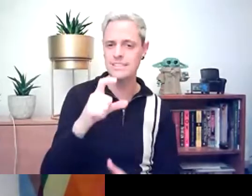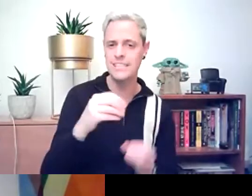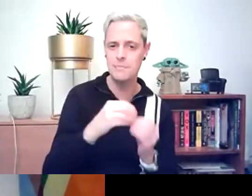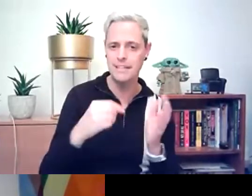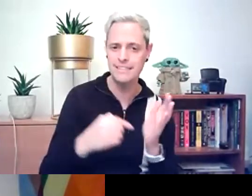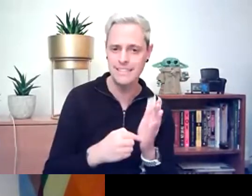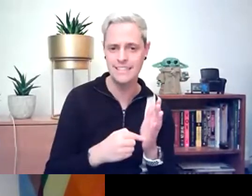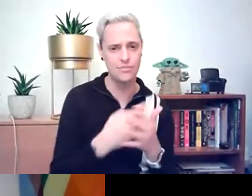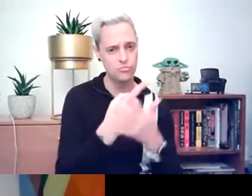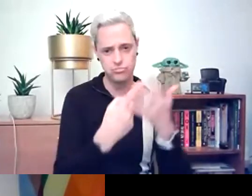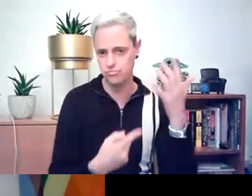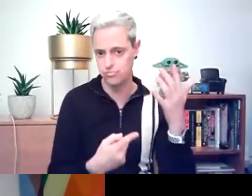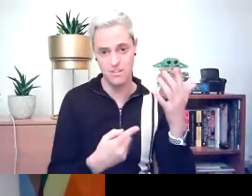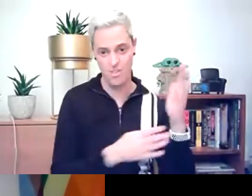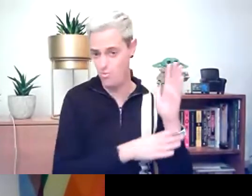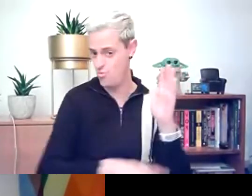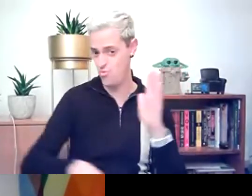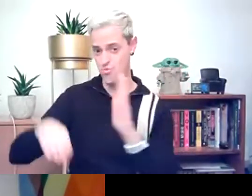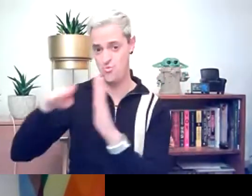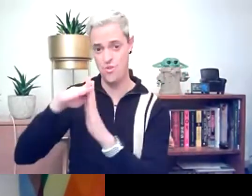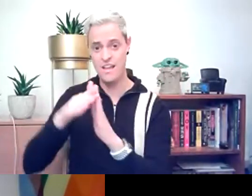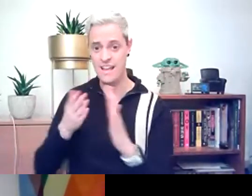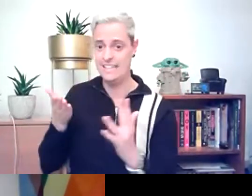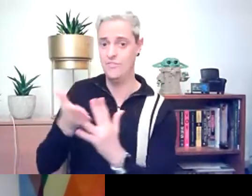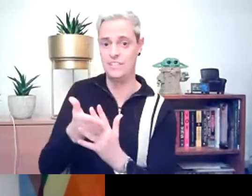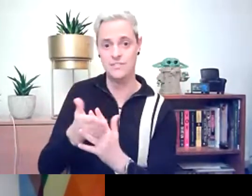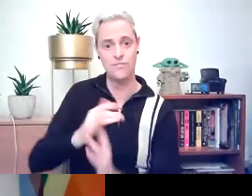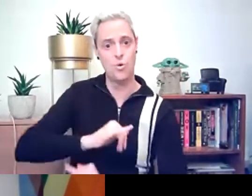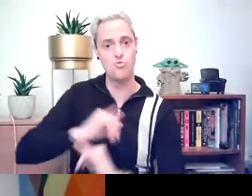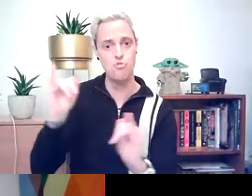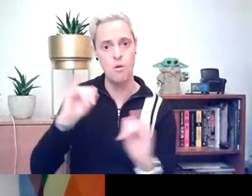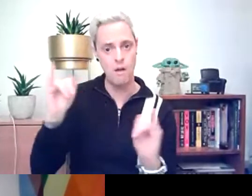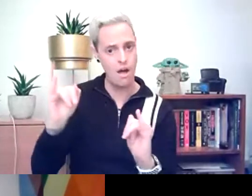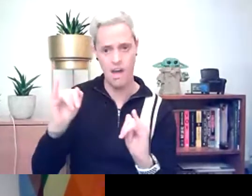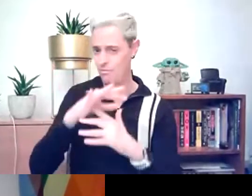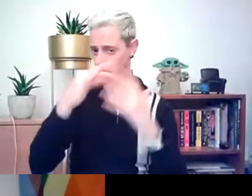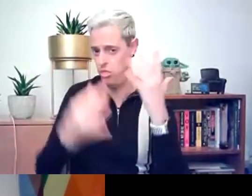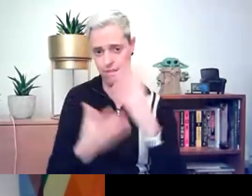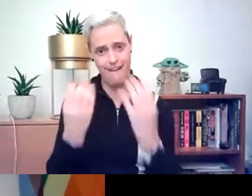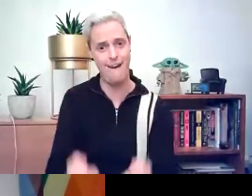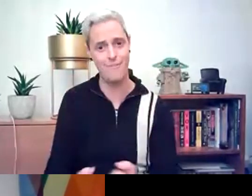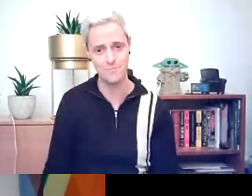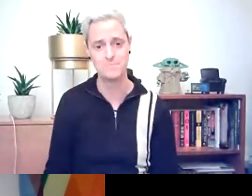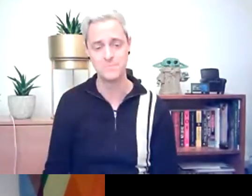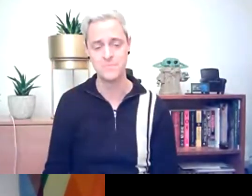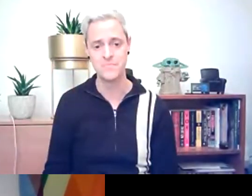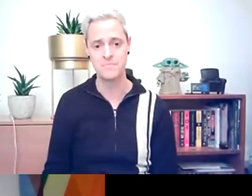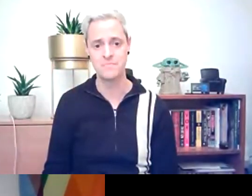to interventions for trauma and all sorts of things so it could take you a little while